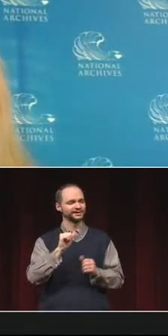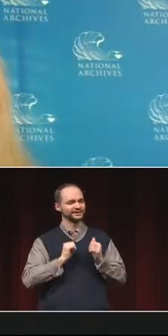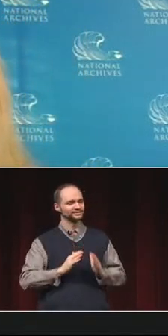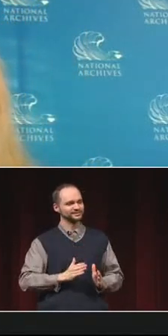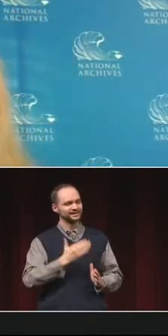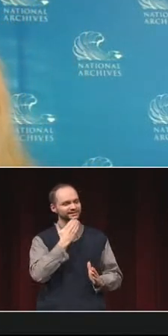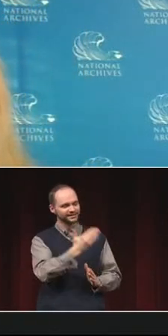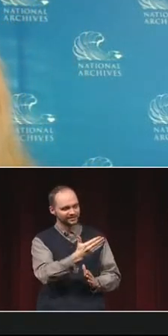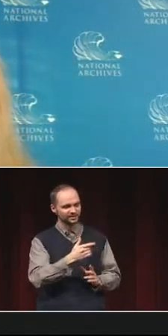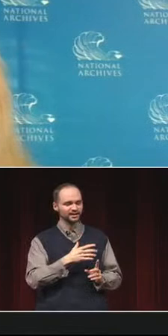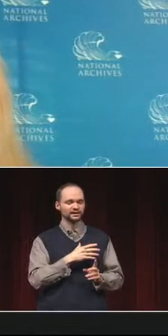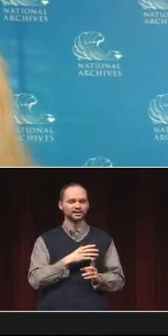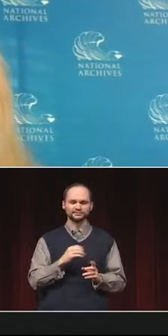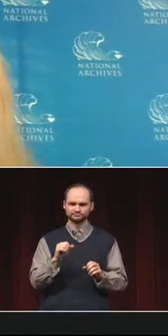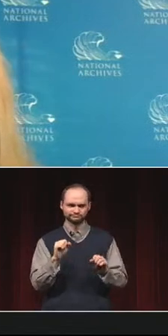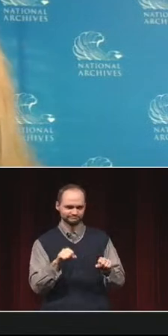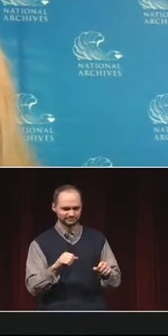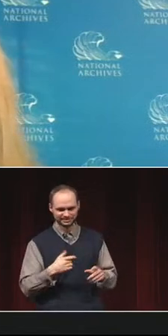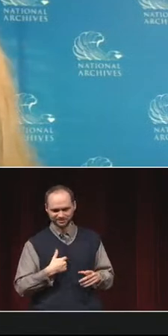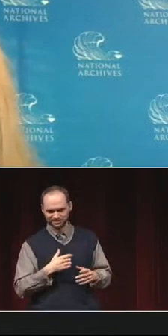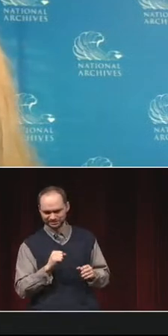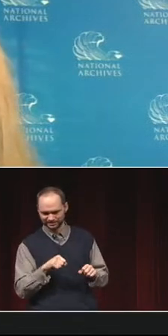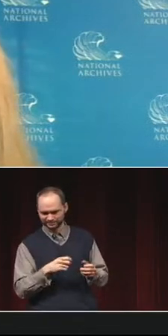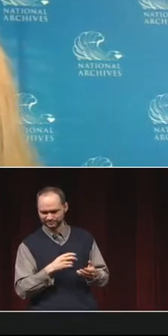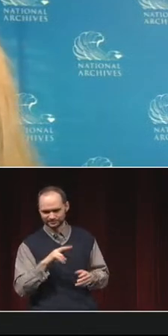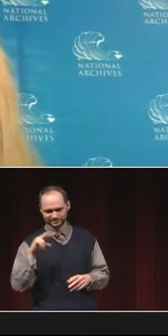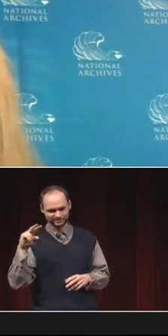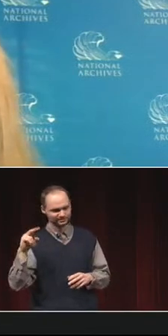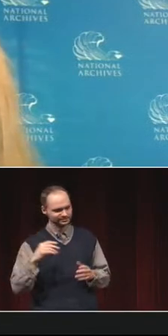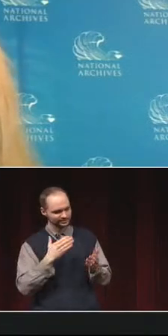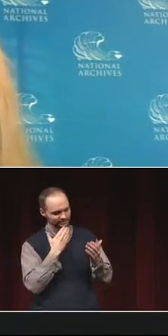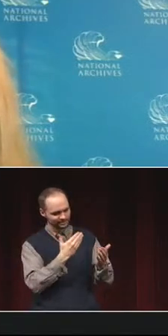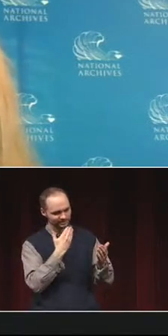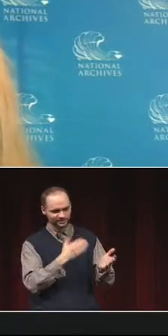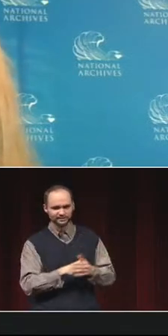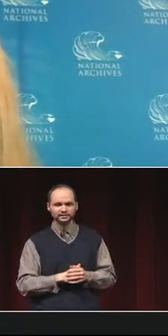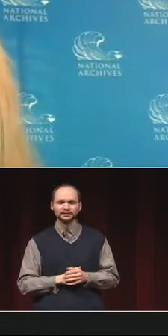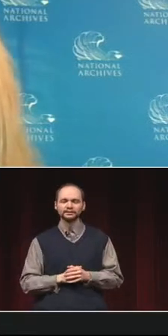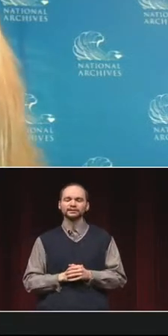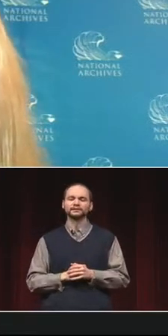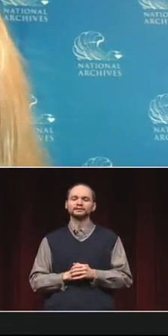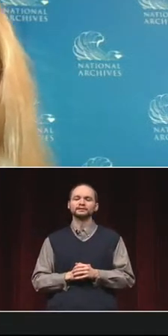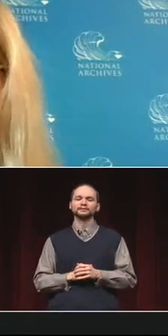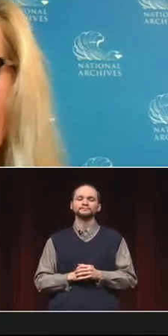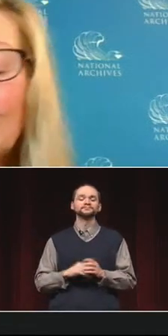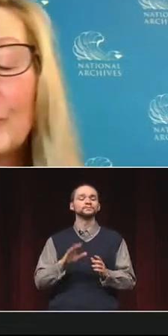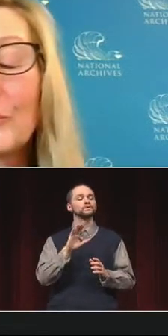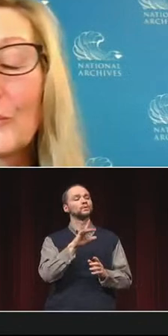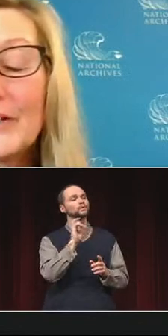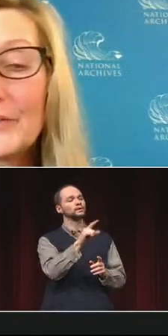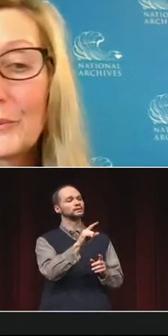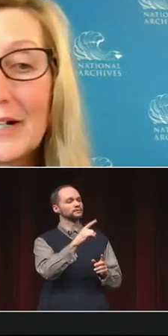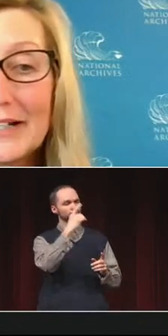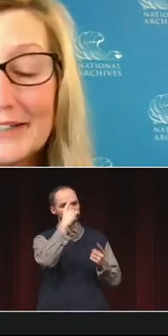Let's see. We would like to know, here's another question, your thoughts on the Tulsa race riots.